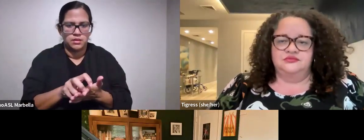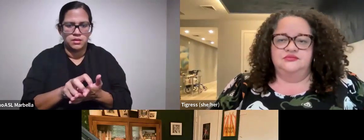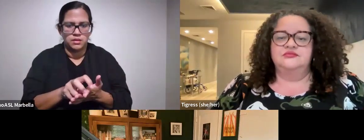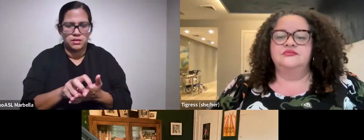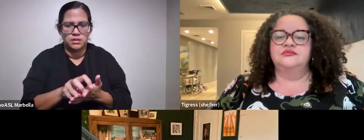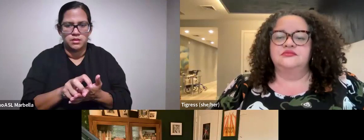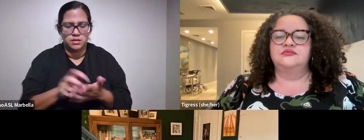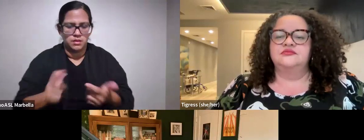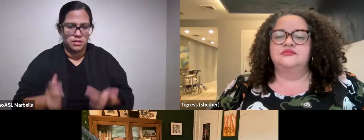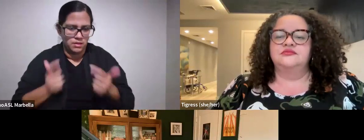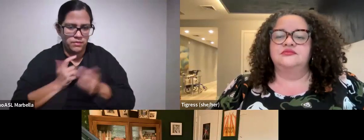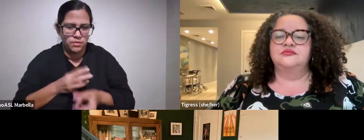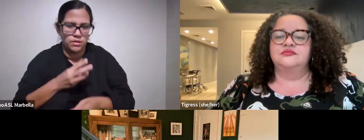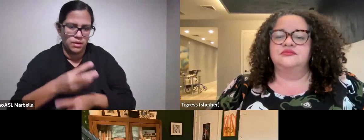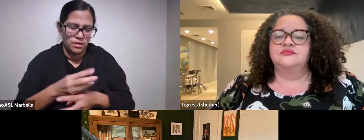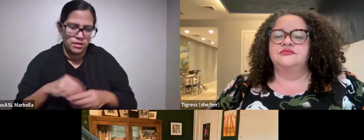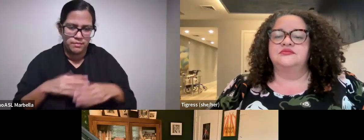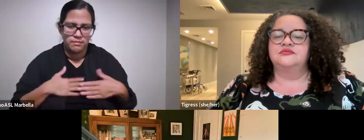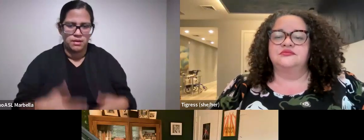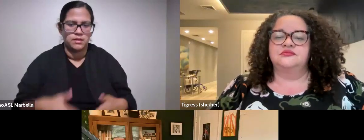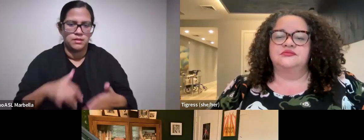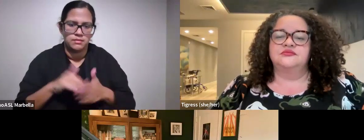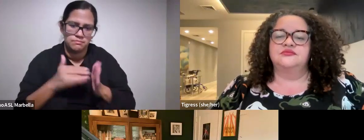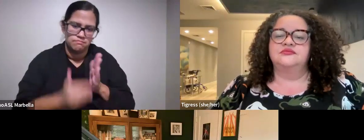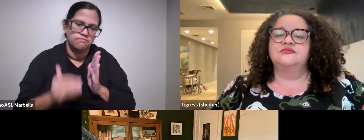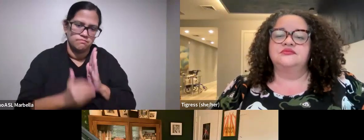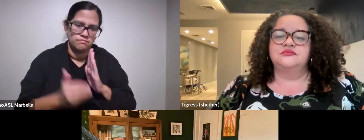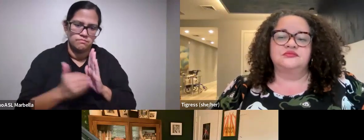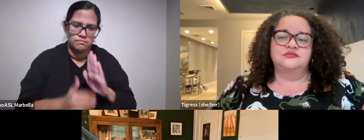living in the world in a body that is consistently like a moving political